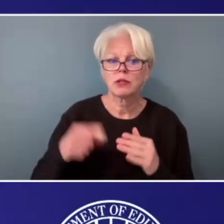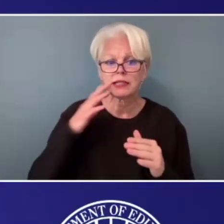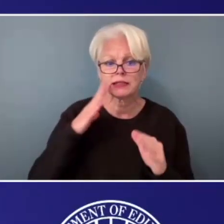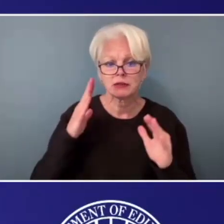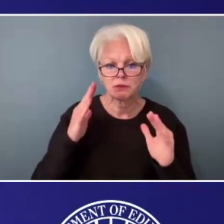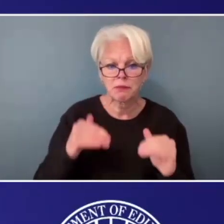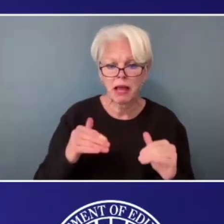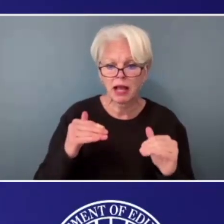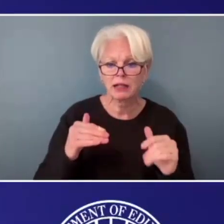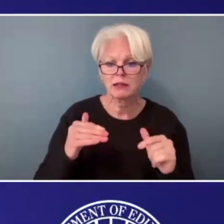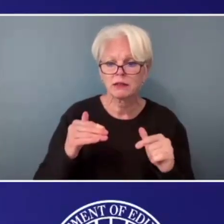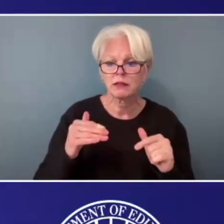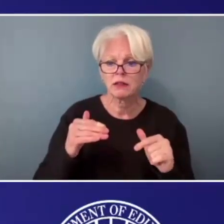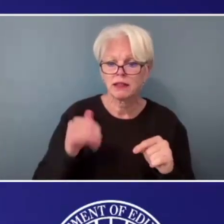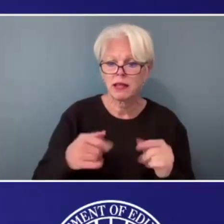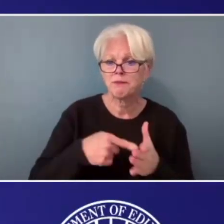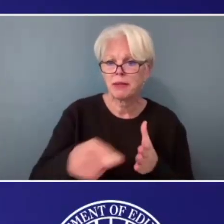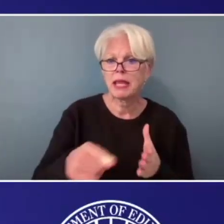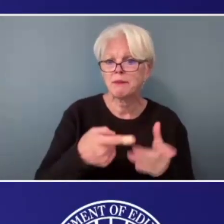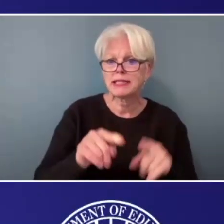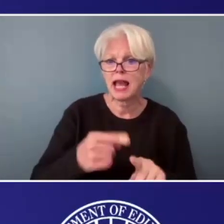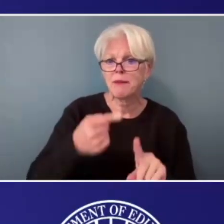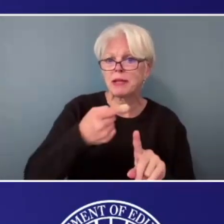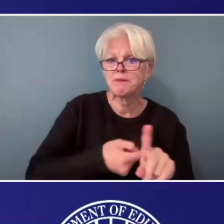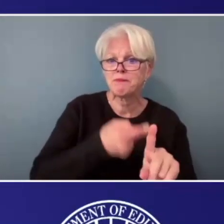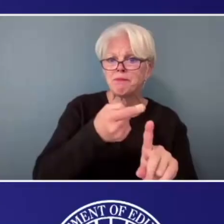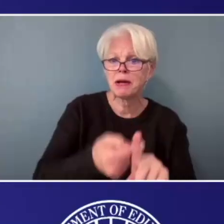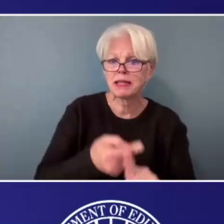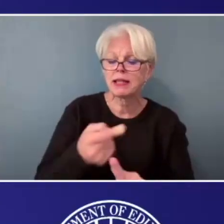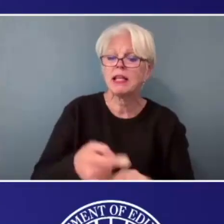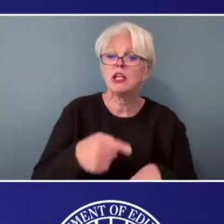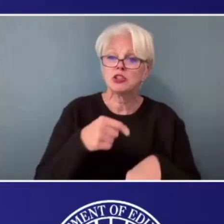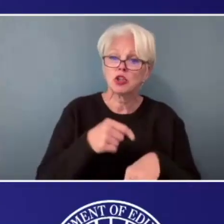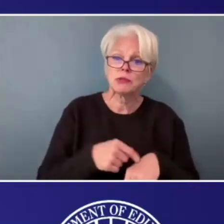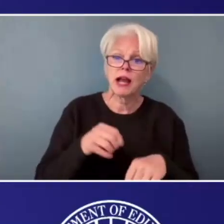made monthly. So therefore, time spent in forbearance and deferment